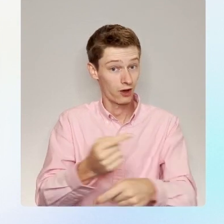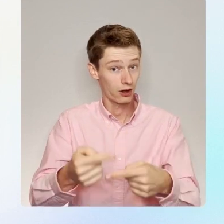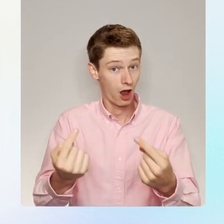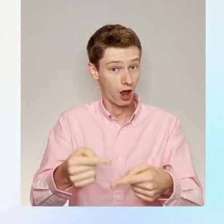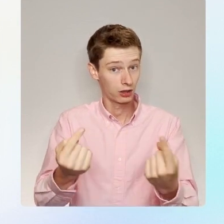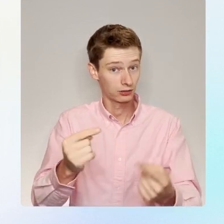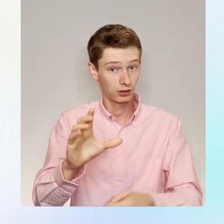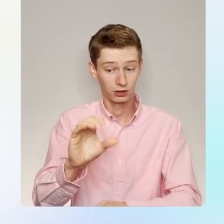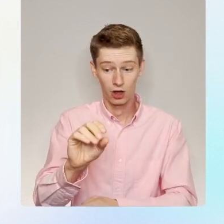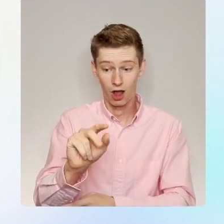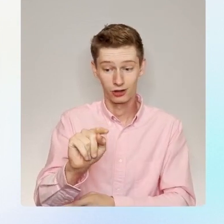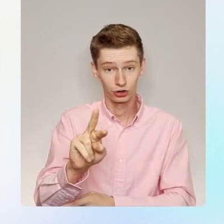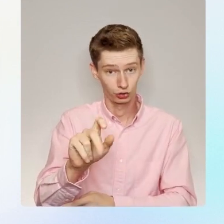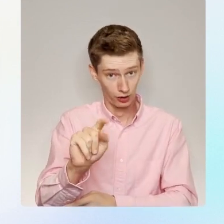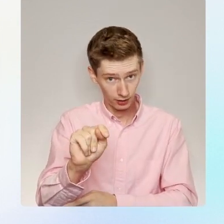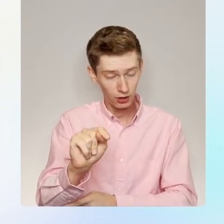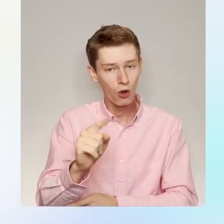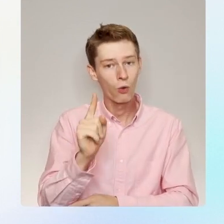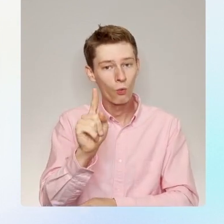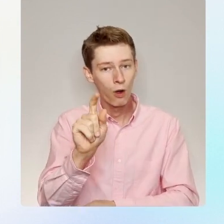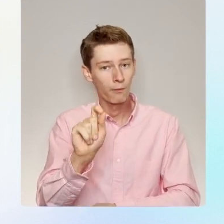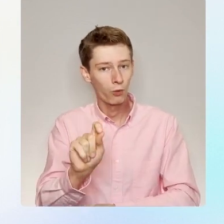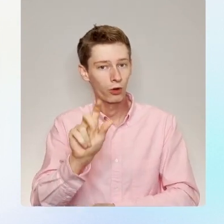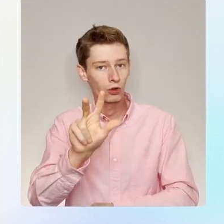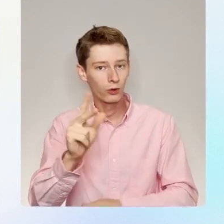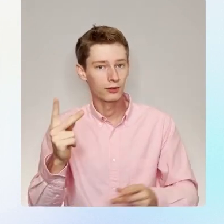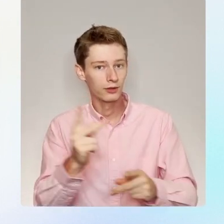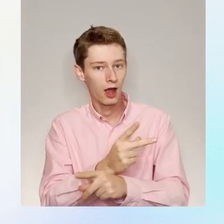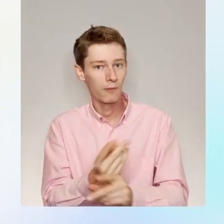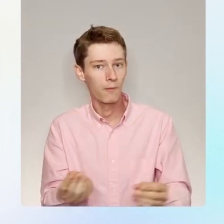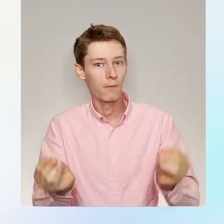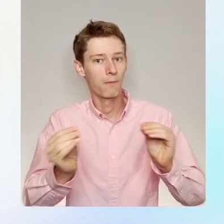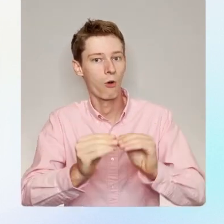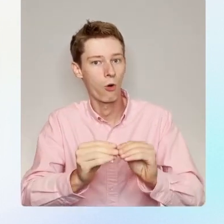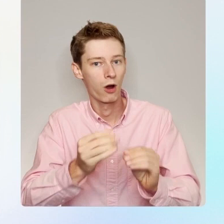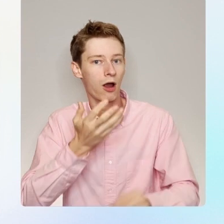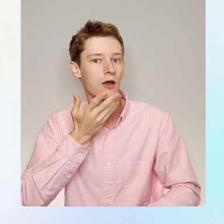with 1.3X larger color gamut, provides more